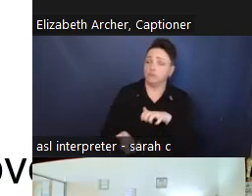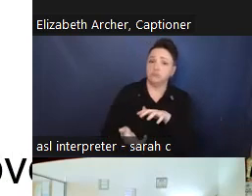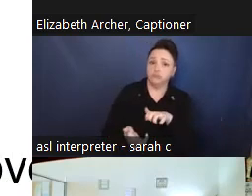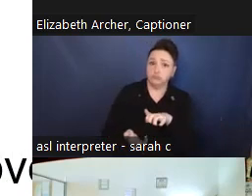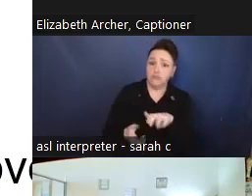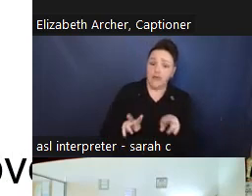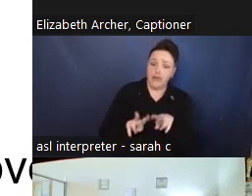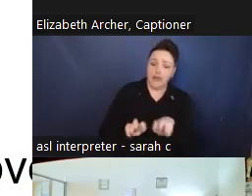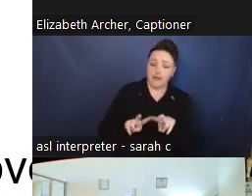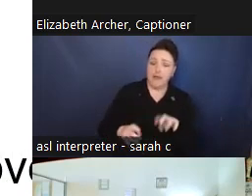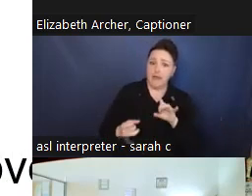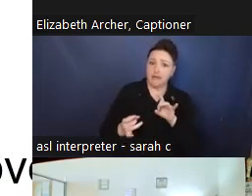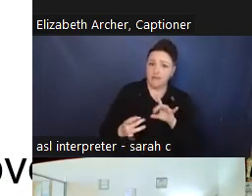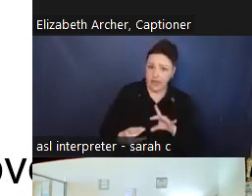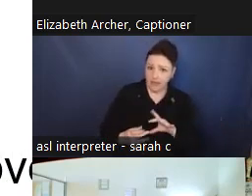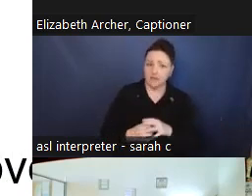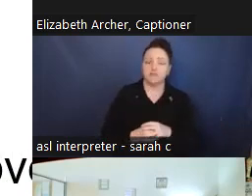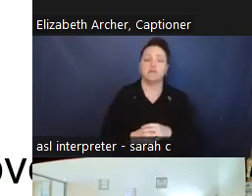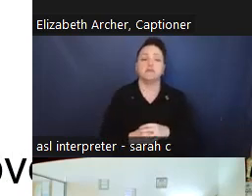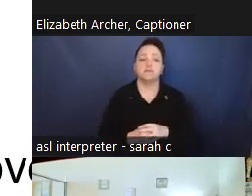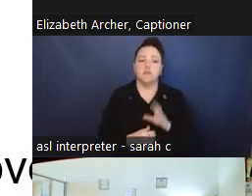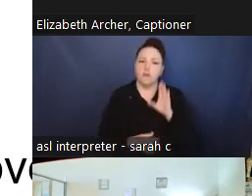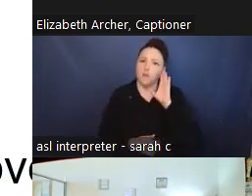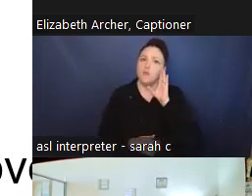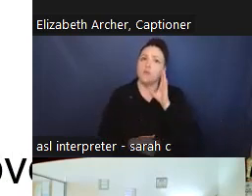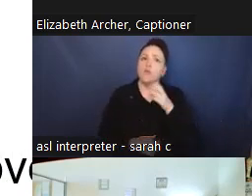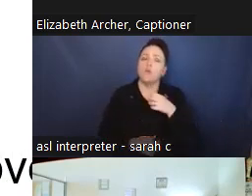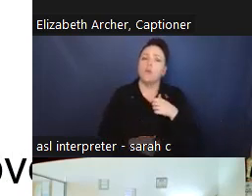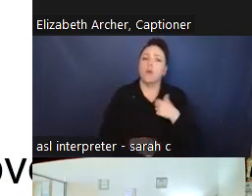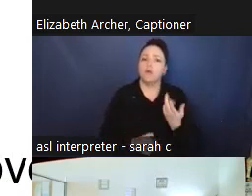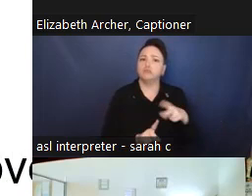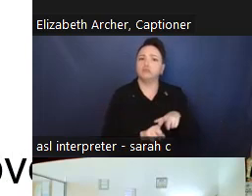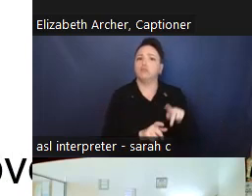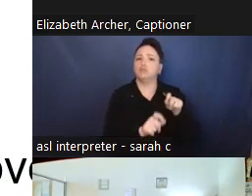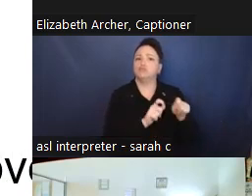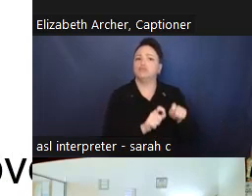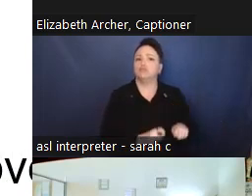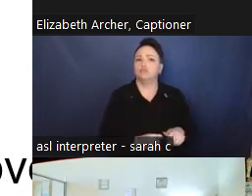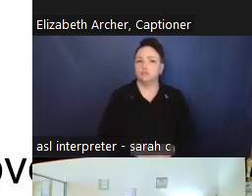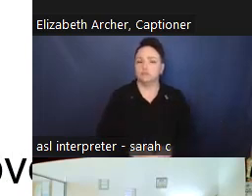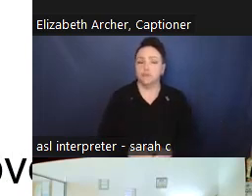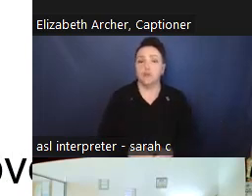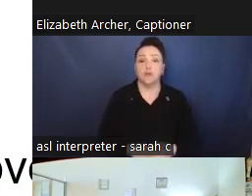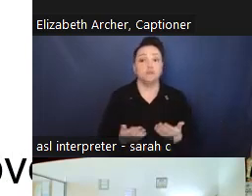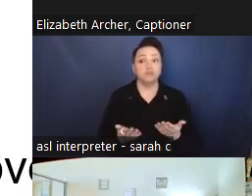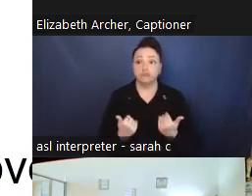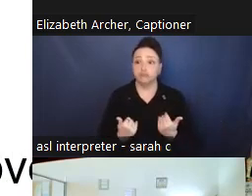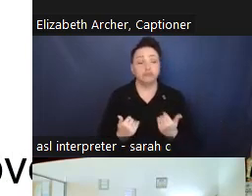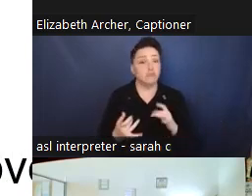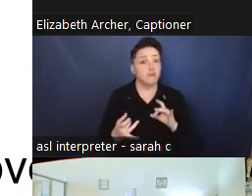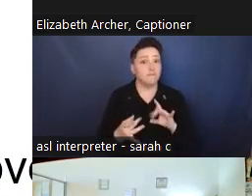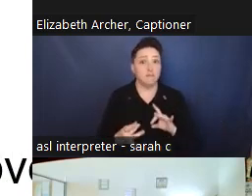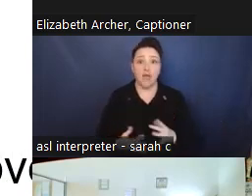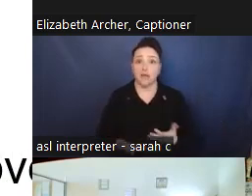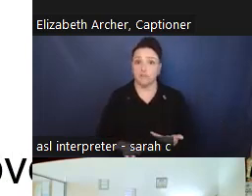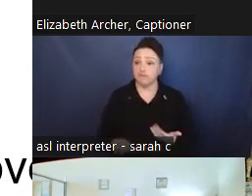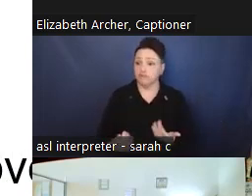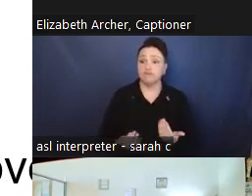needs to be made their a web form that linked here. The team was just telling me they need to